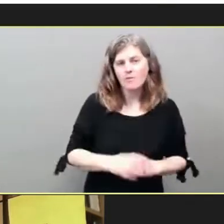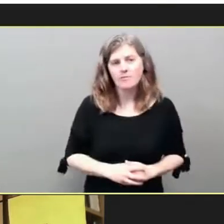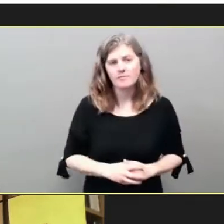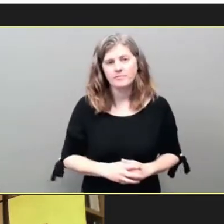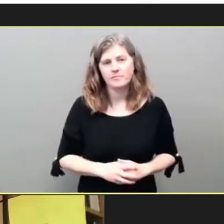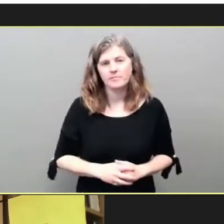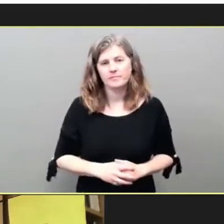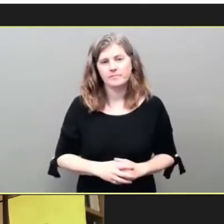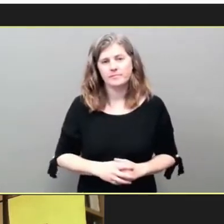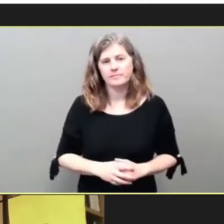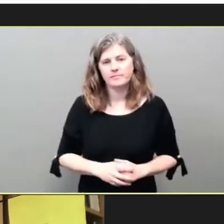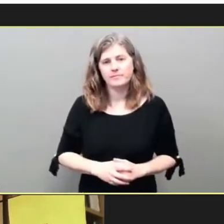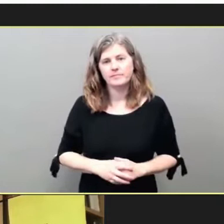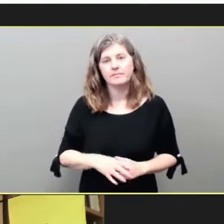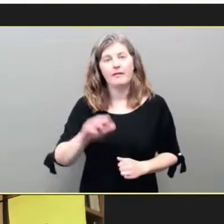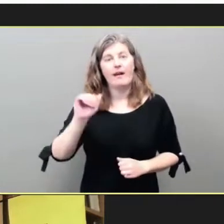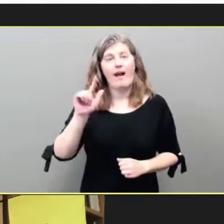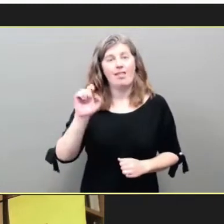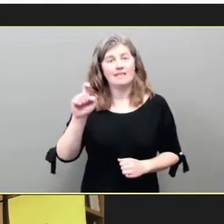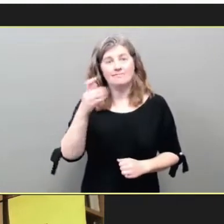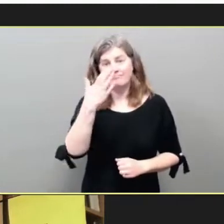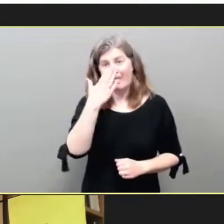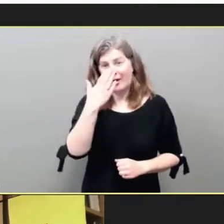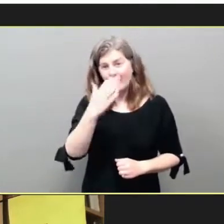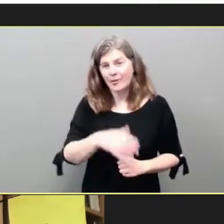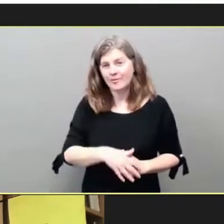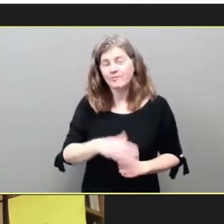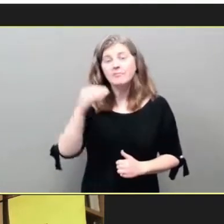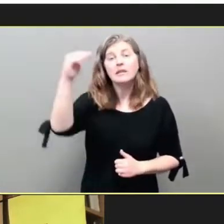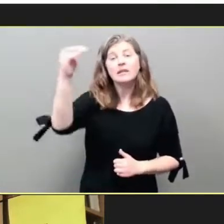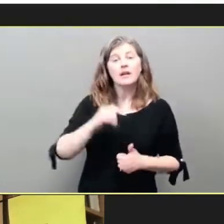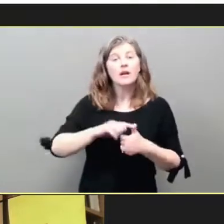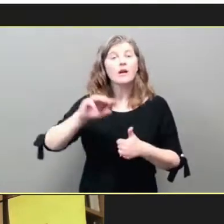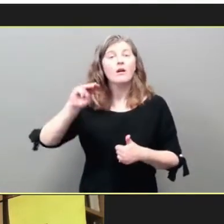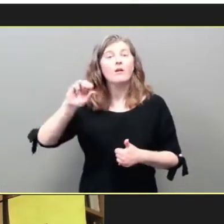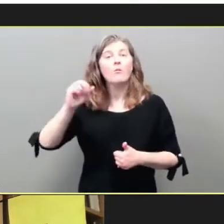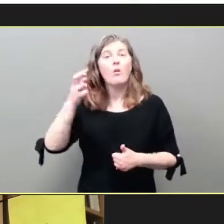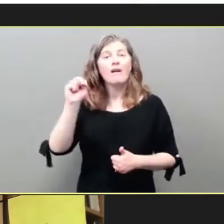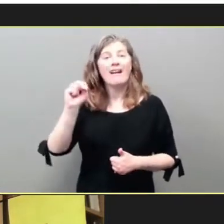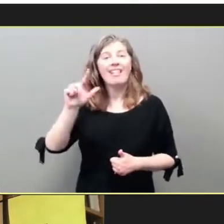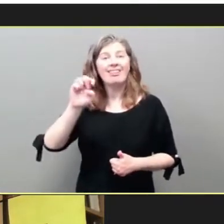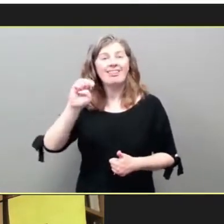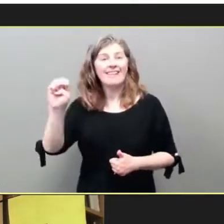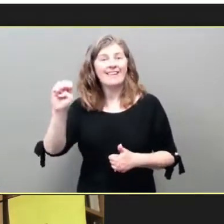Thank you everyone. Um, next we have morgan lee with the Associated Press